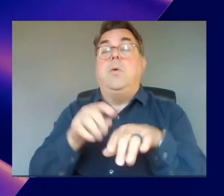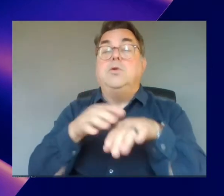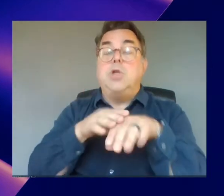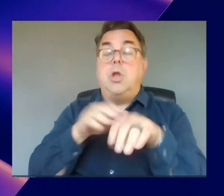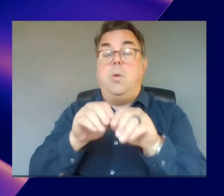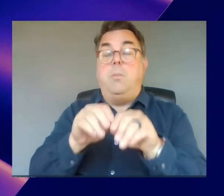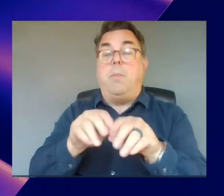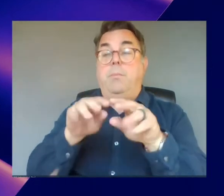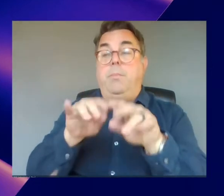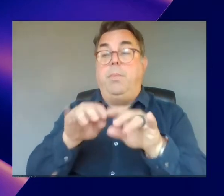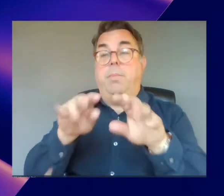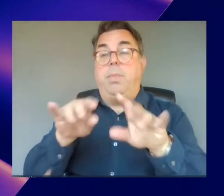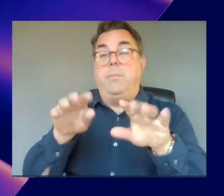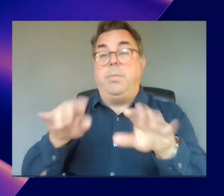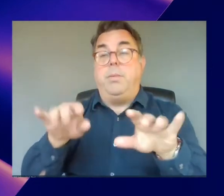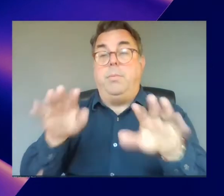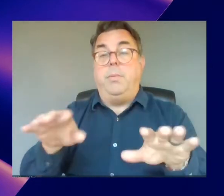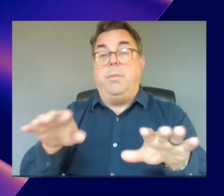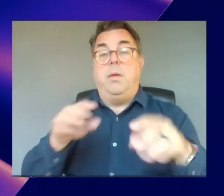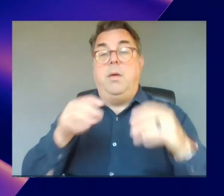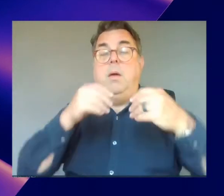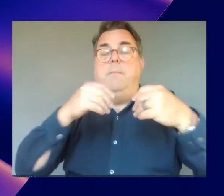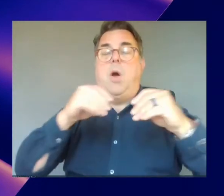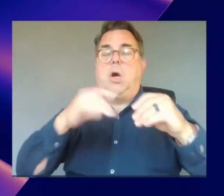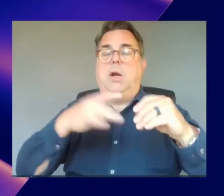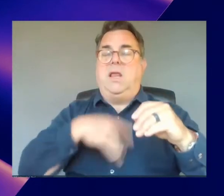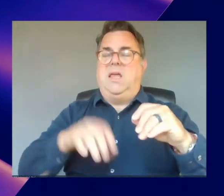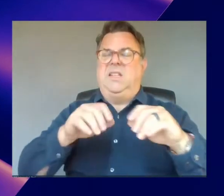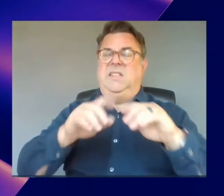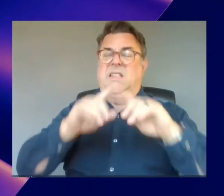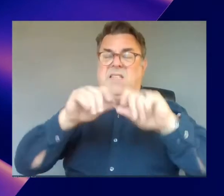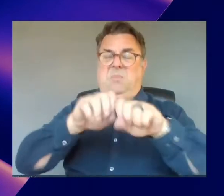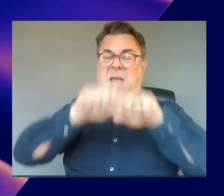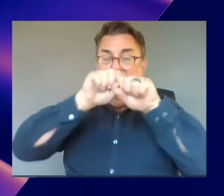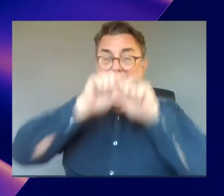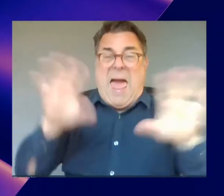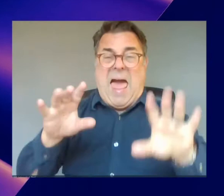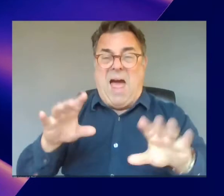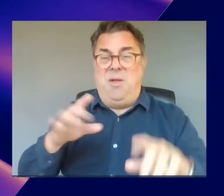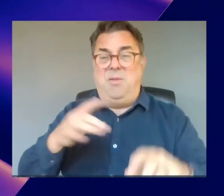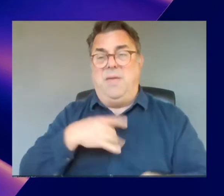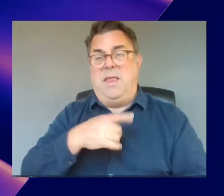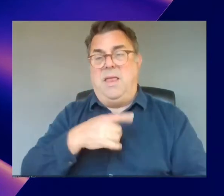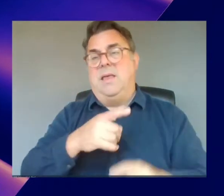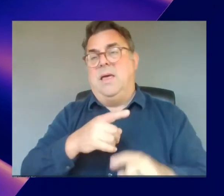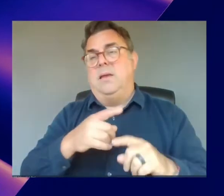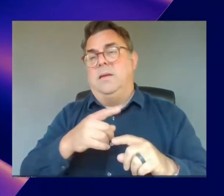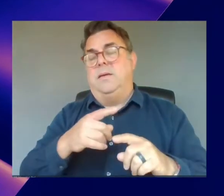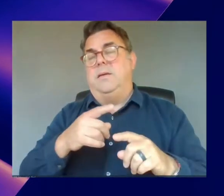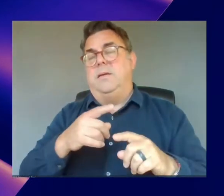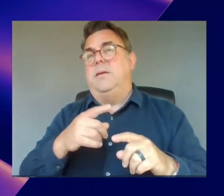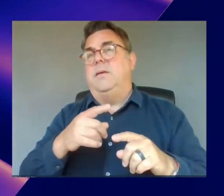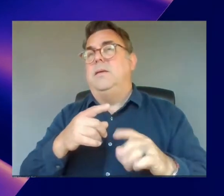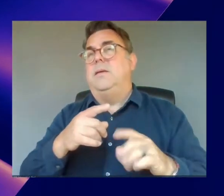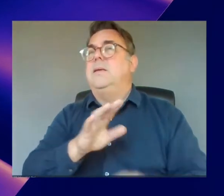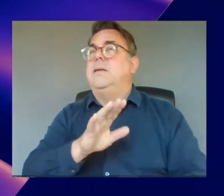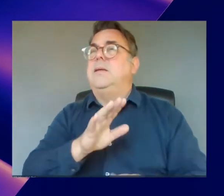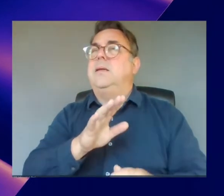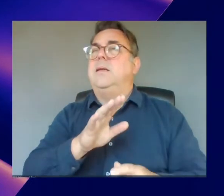As I said, marketing loves to have the big bang and everybody get the feature all at the same second. That's sort of an anti-pattern.